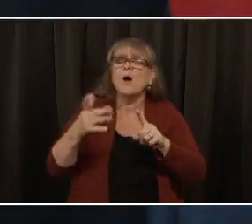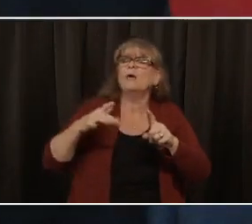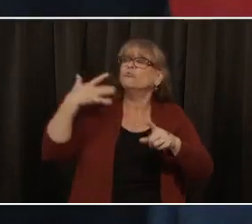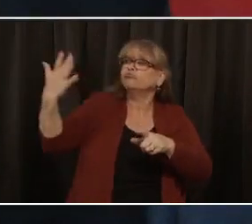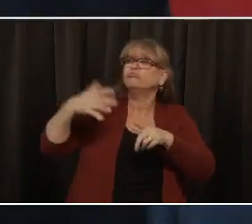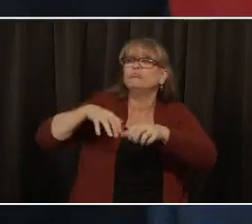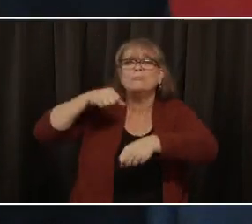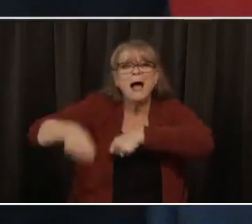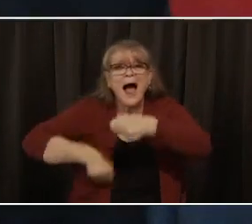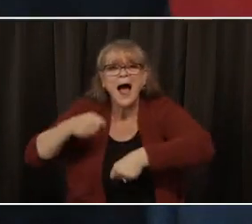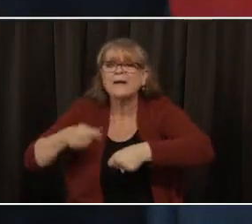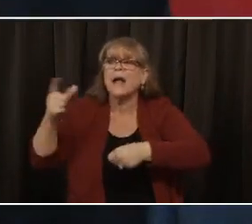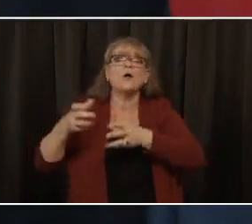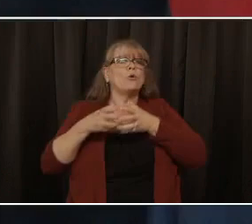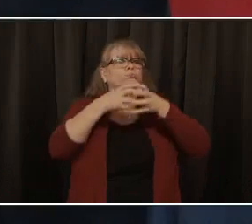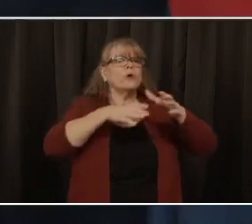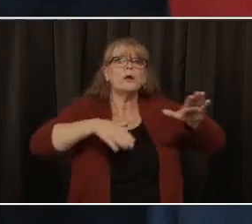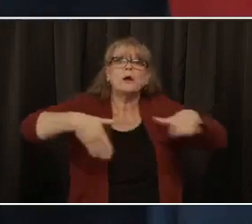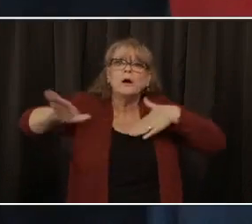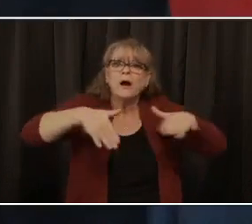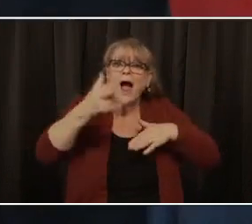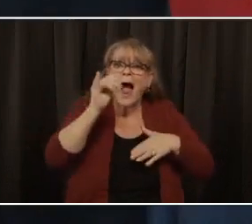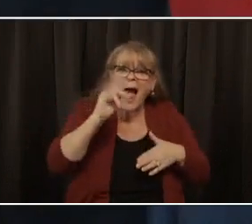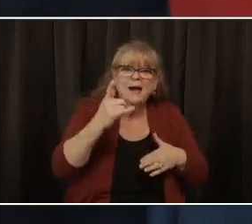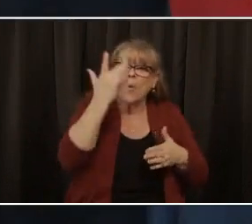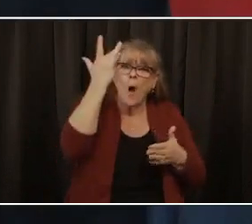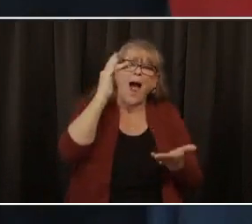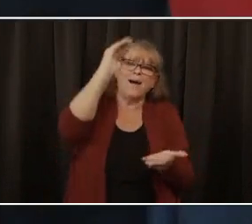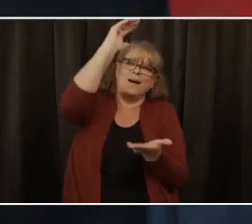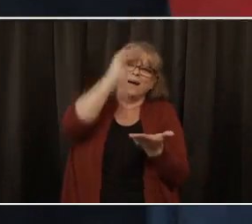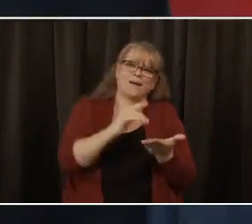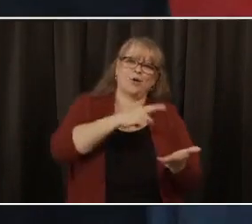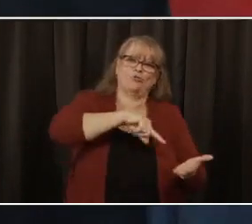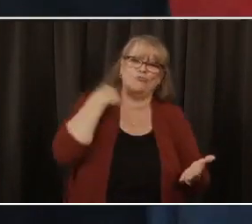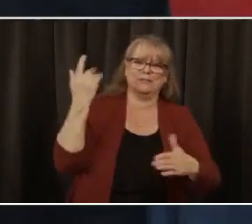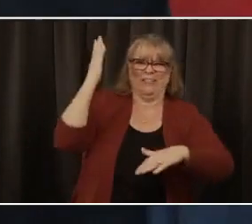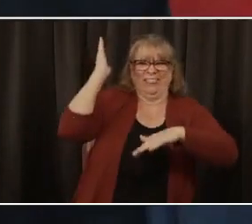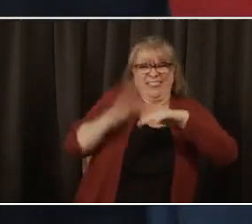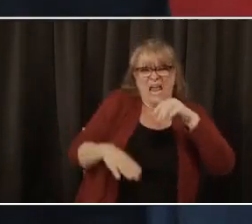lower risk than visiting people in their home or indoors, and with the web with beautiful spring